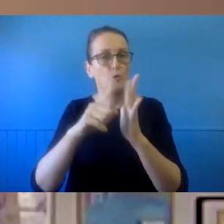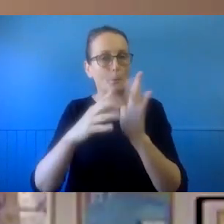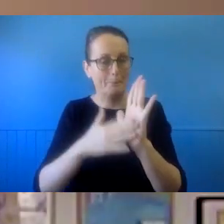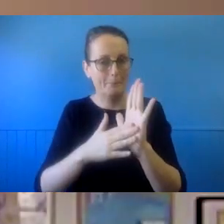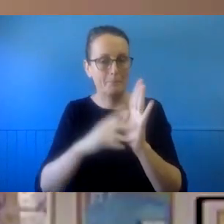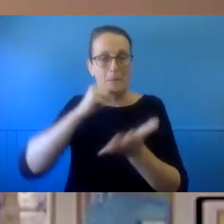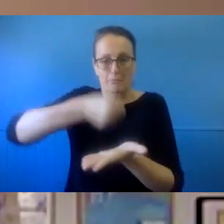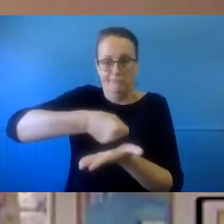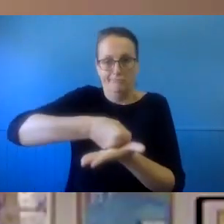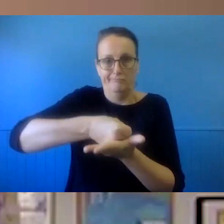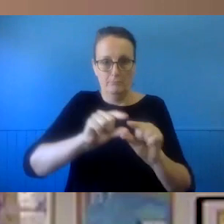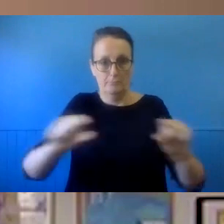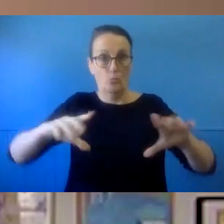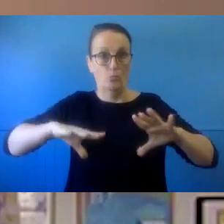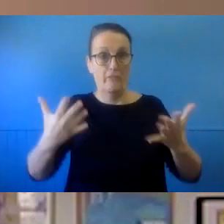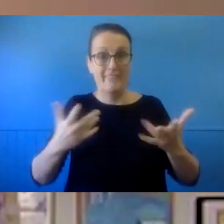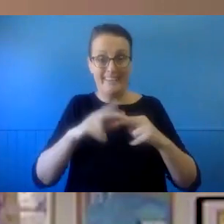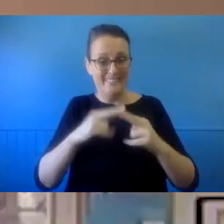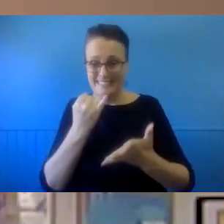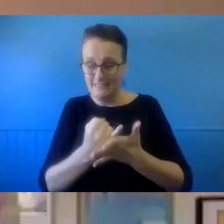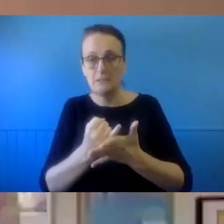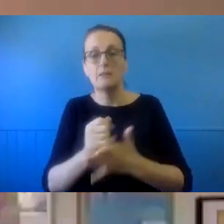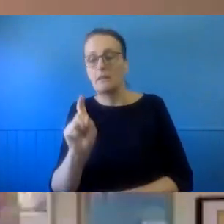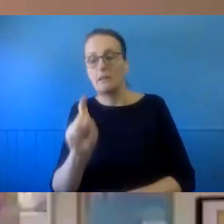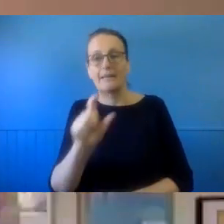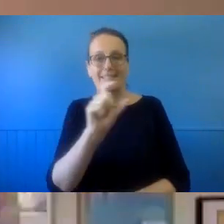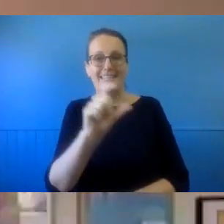If not, just click on the "CC button". It is also available via